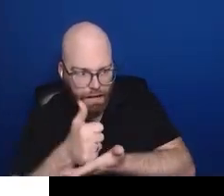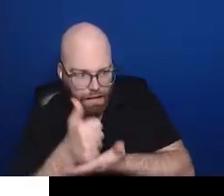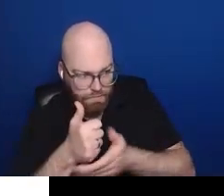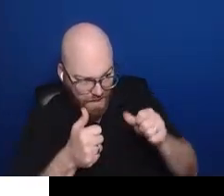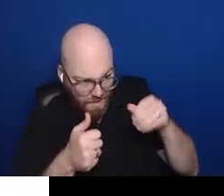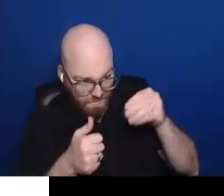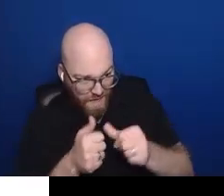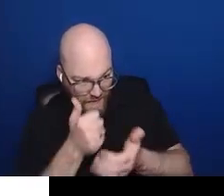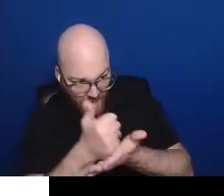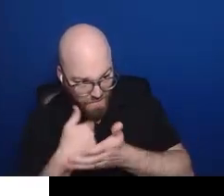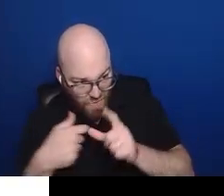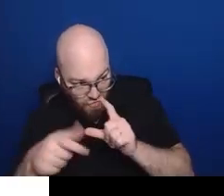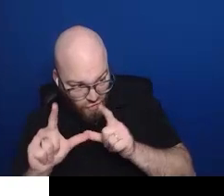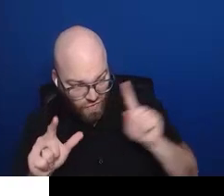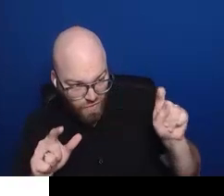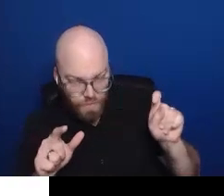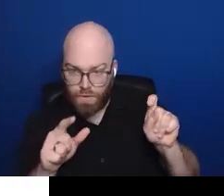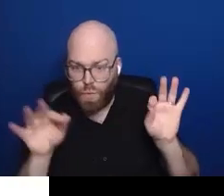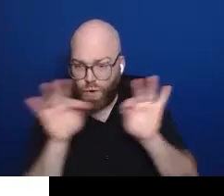There's also,